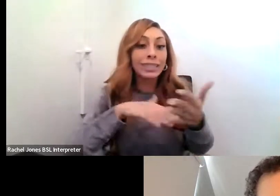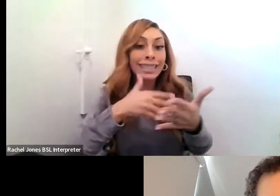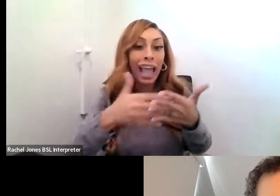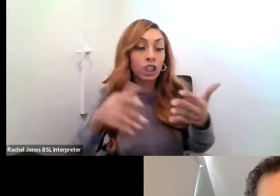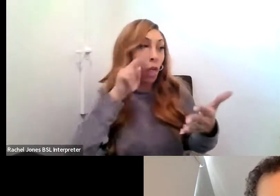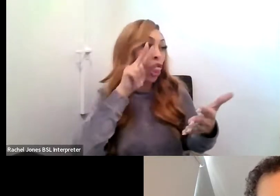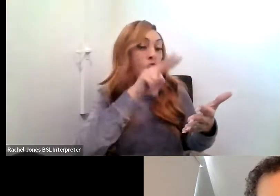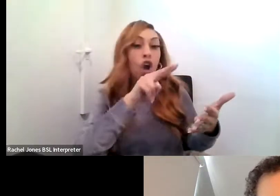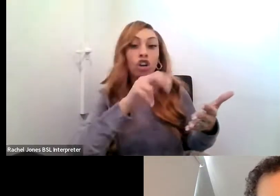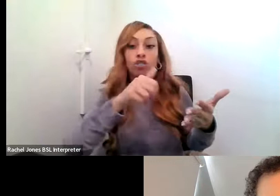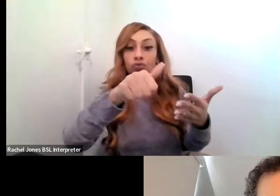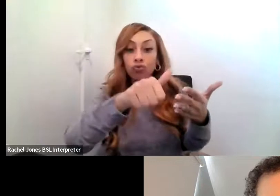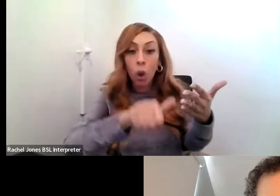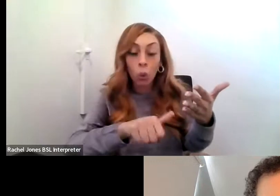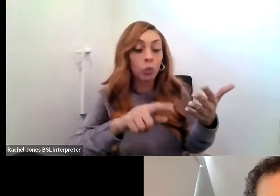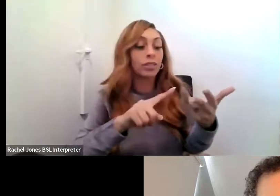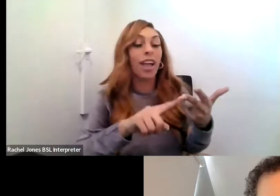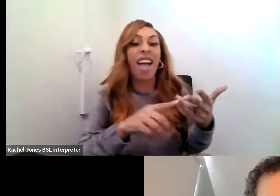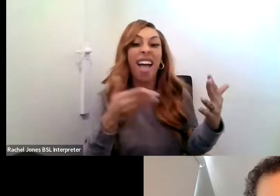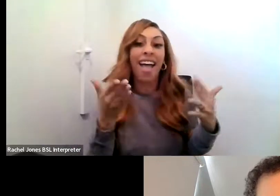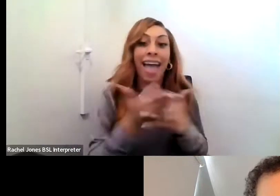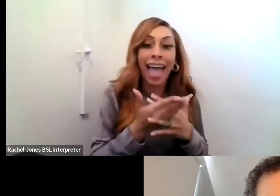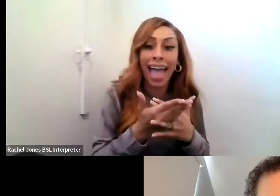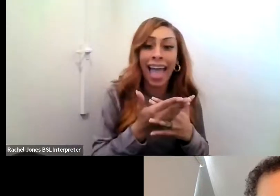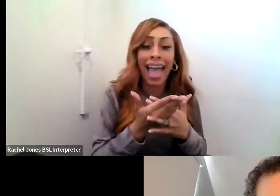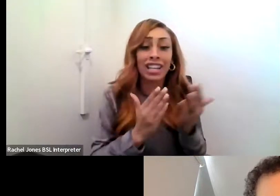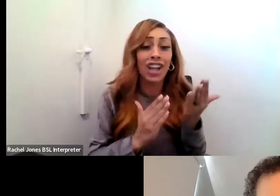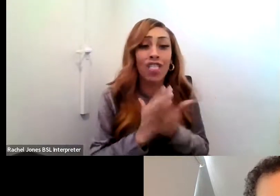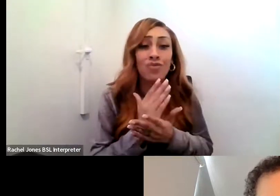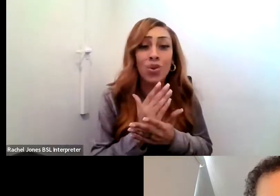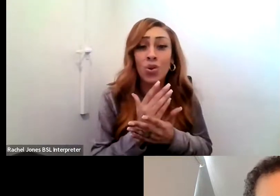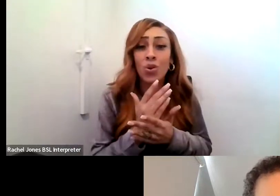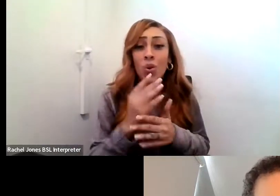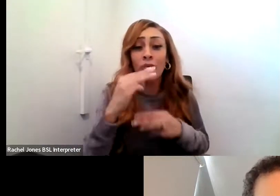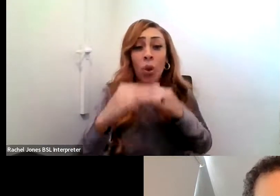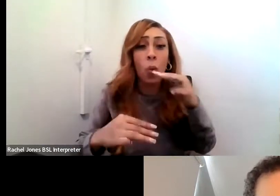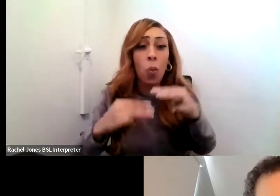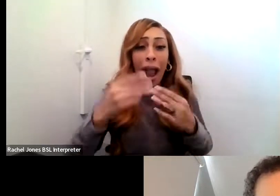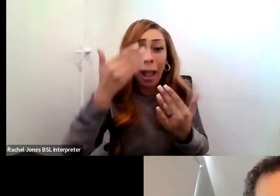on a calendar that you have to access through a rubbish web interface, while you're on a busy noisy train